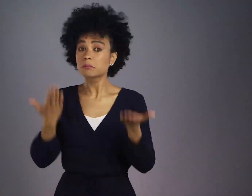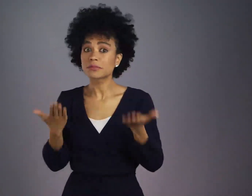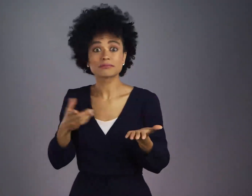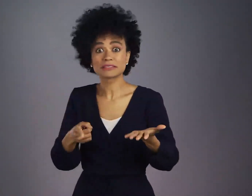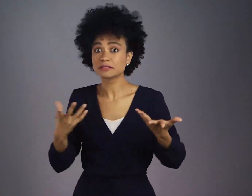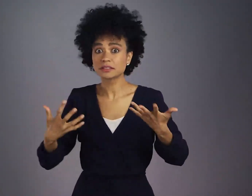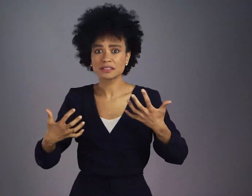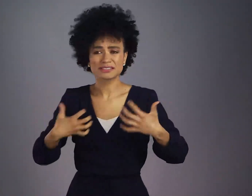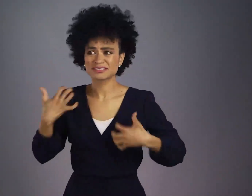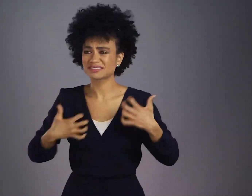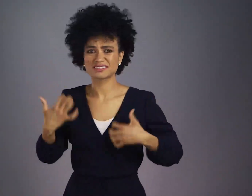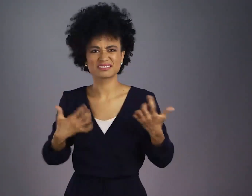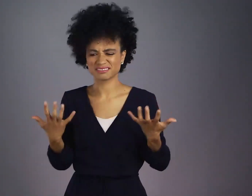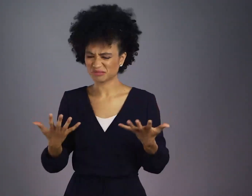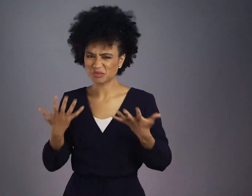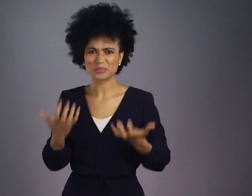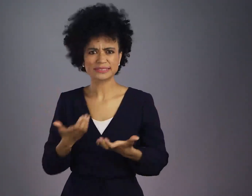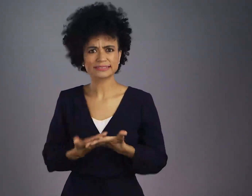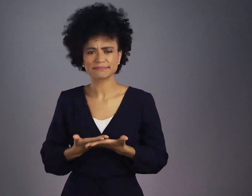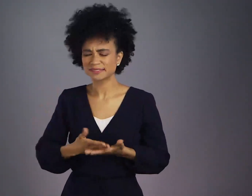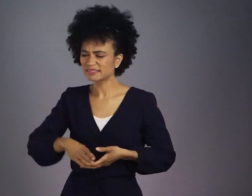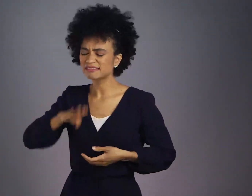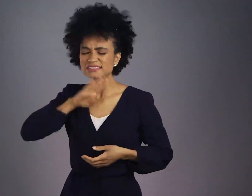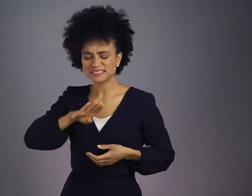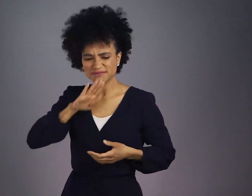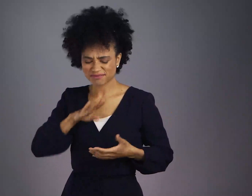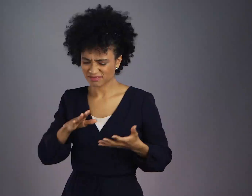He may have come to the point where he desperately wants to stop but cannot.